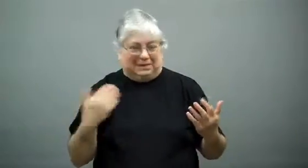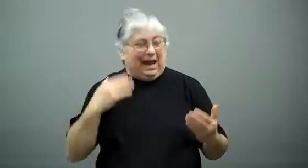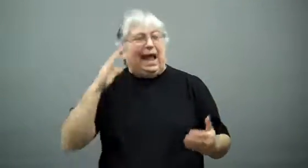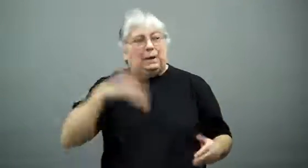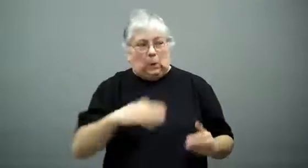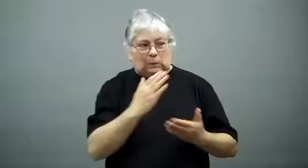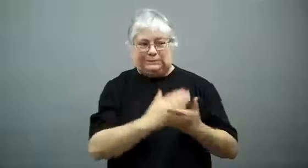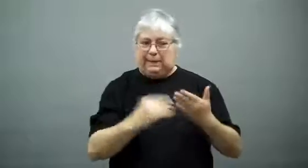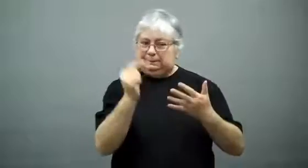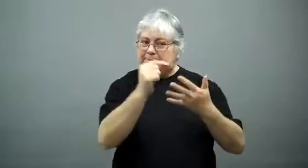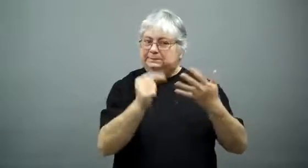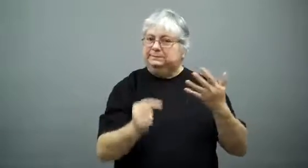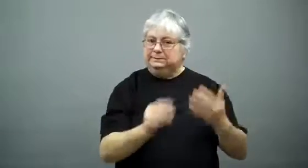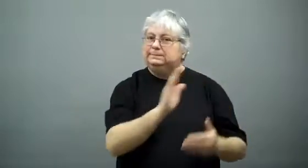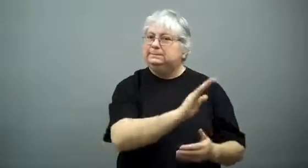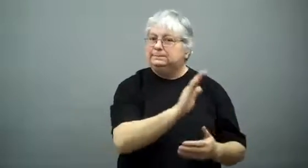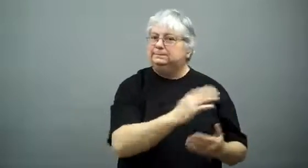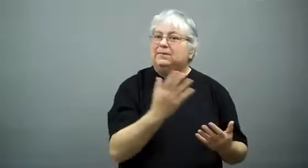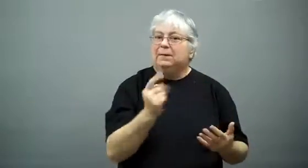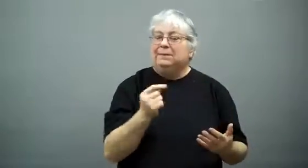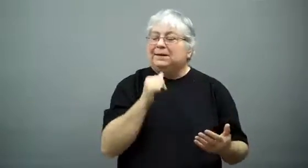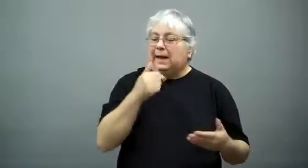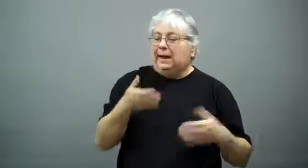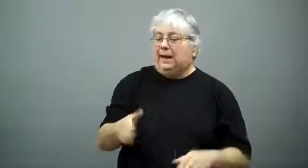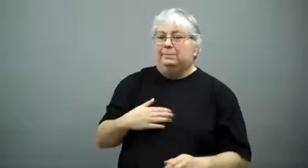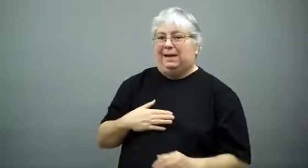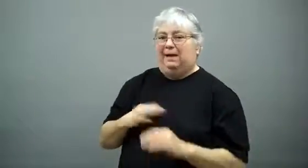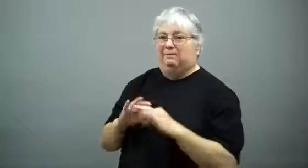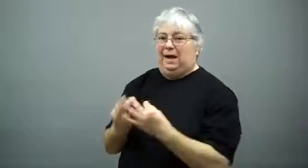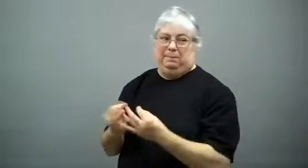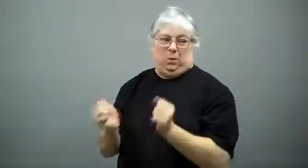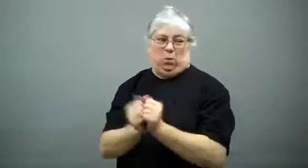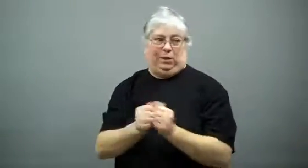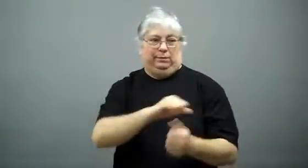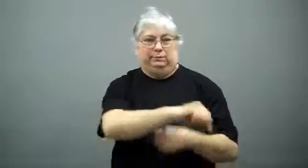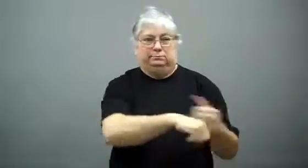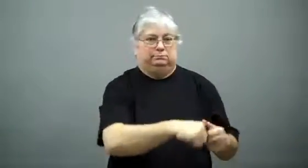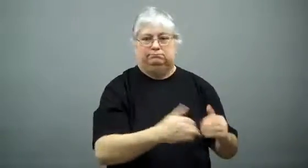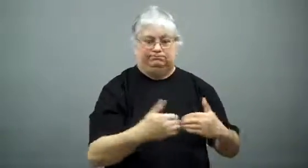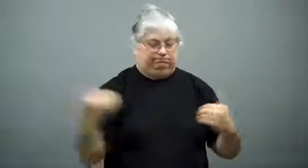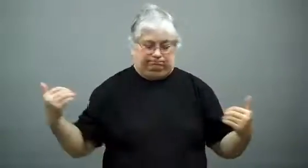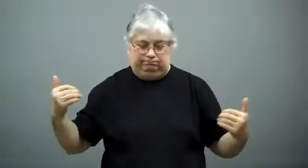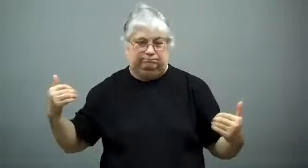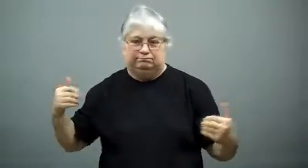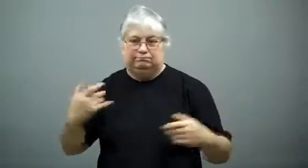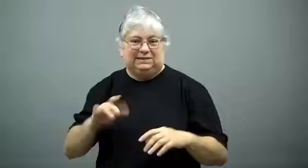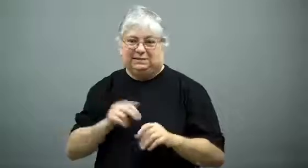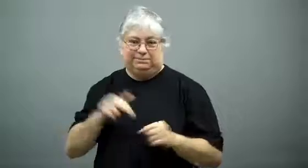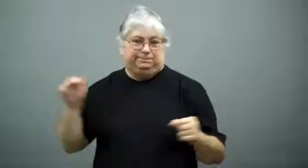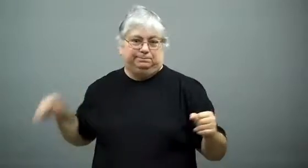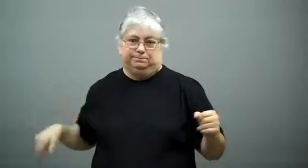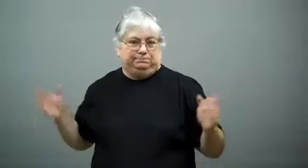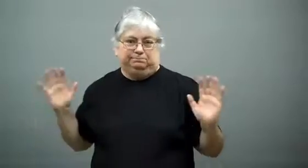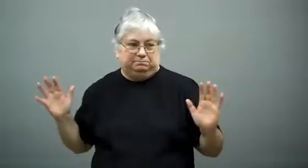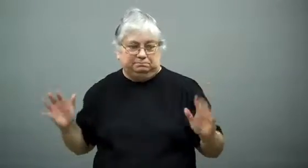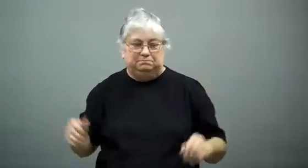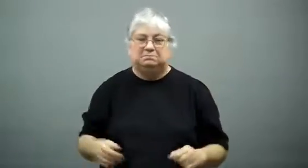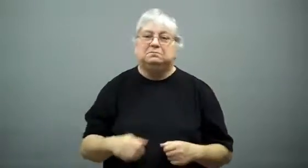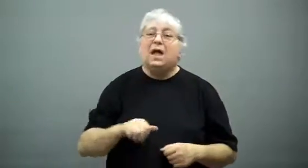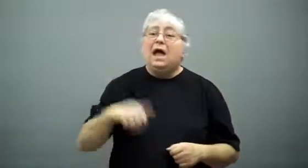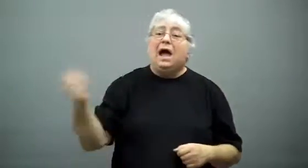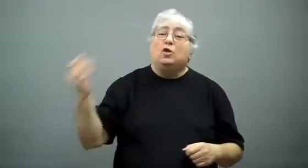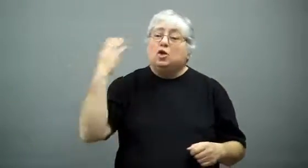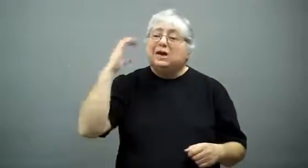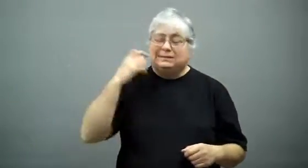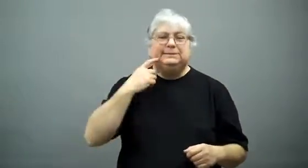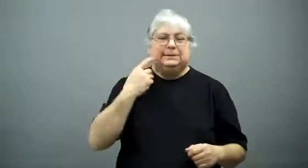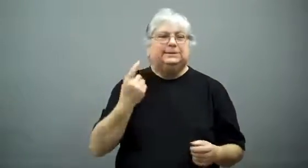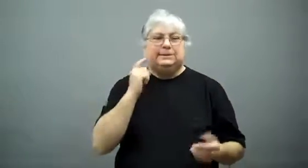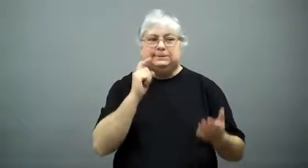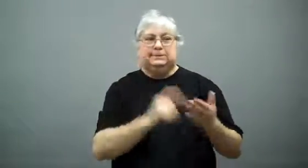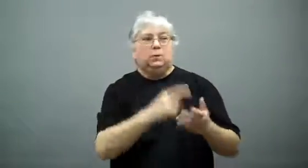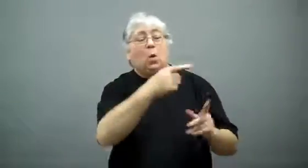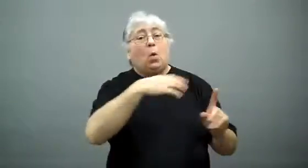He said he knew some things were off, and didn't allow his family to be with them.